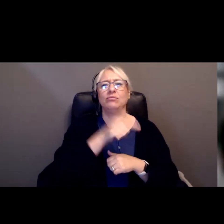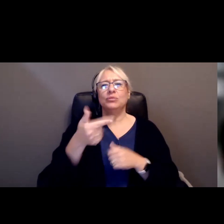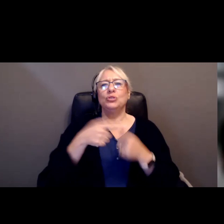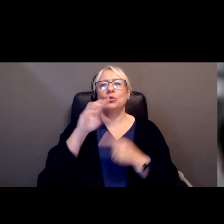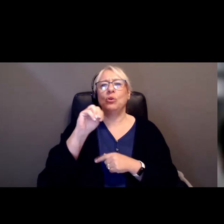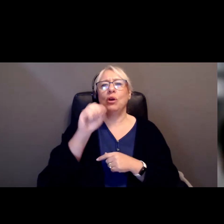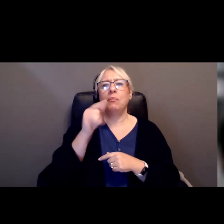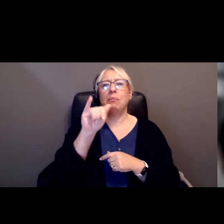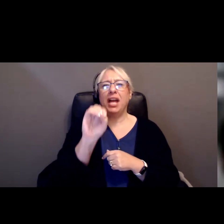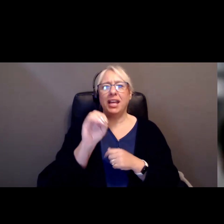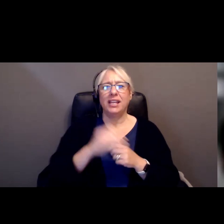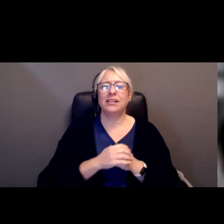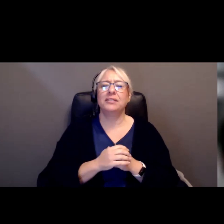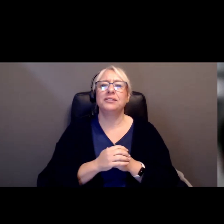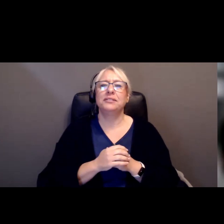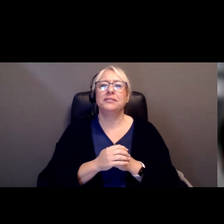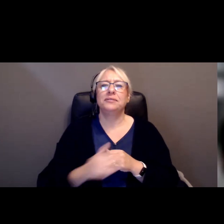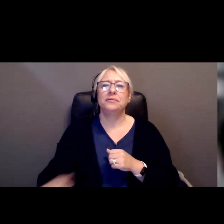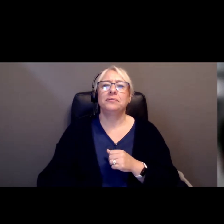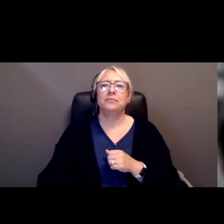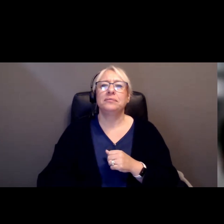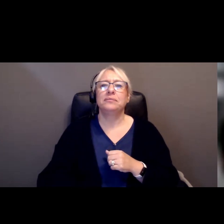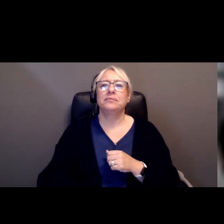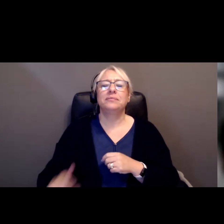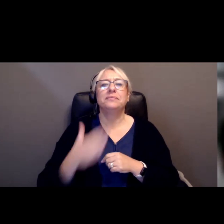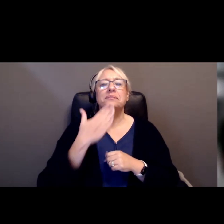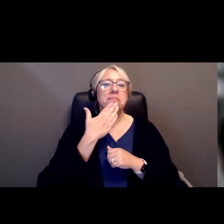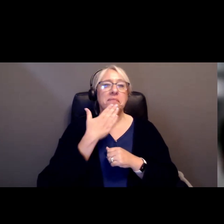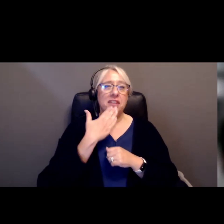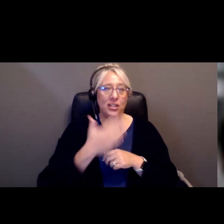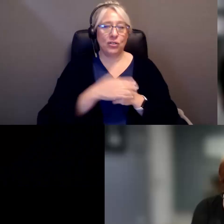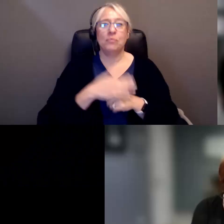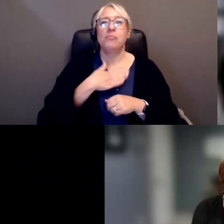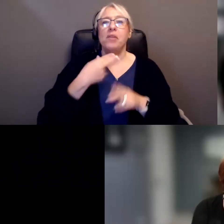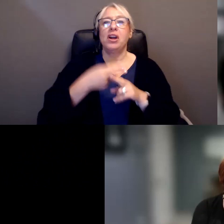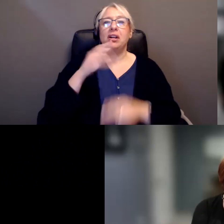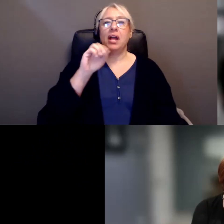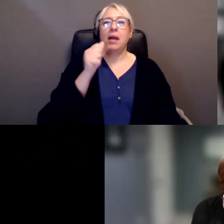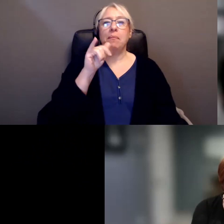Great. Thank you very much. My name is Maggie Doherty-Gilbert.